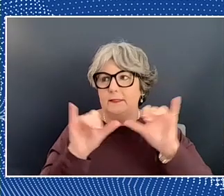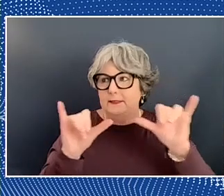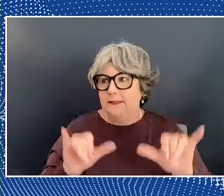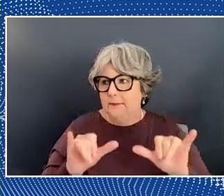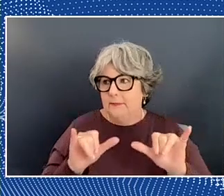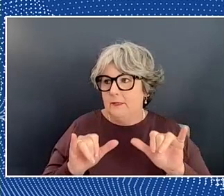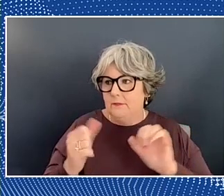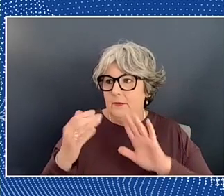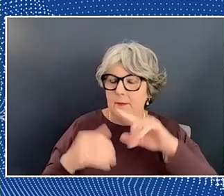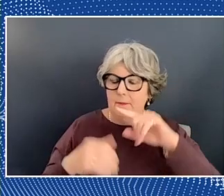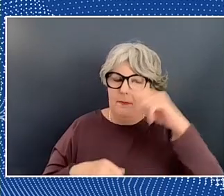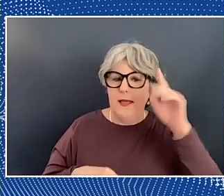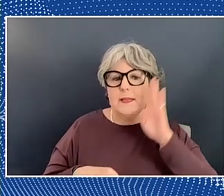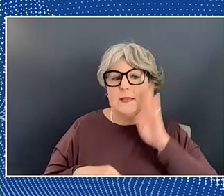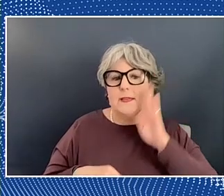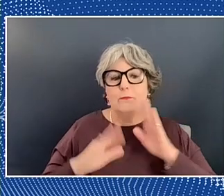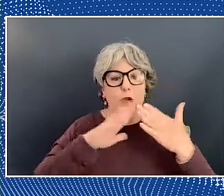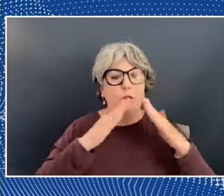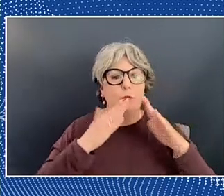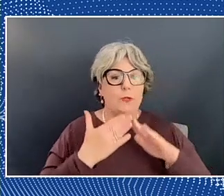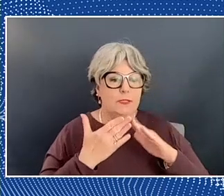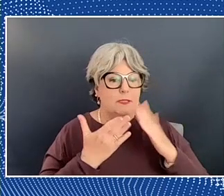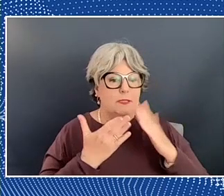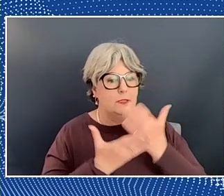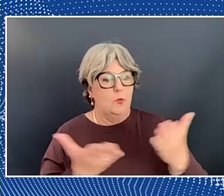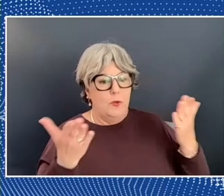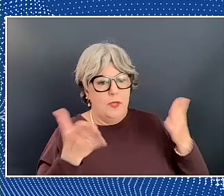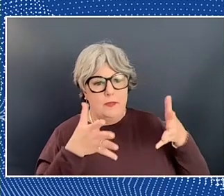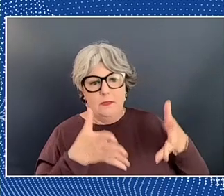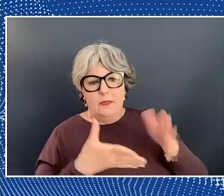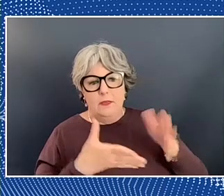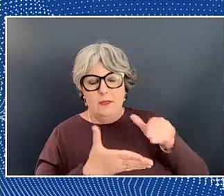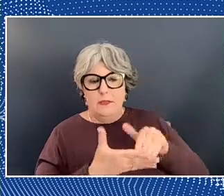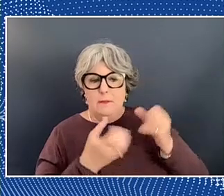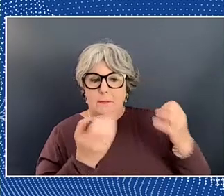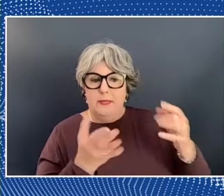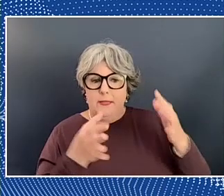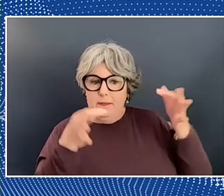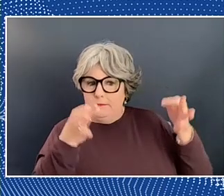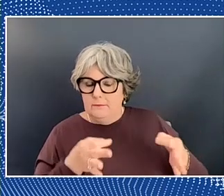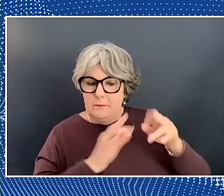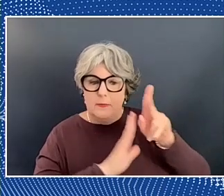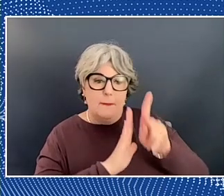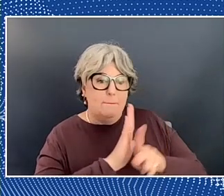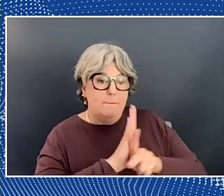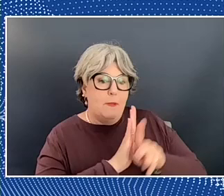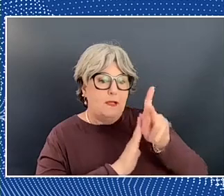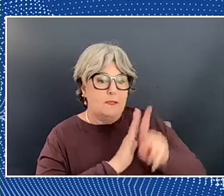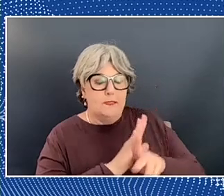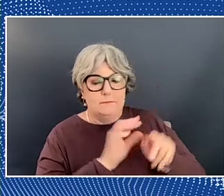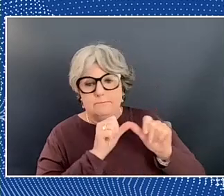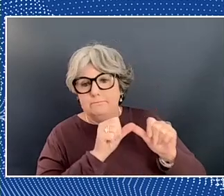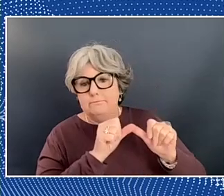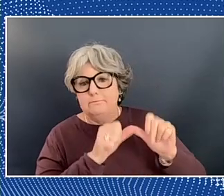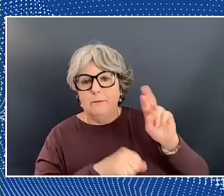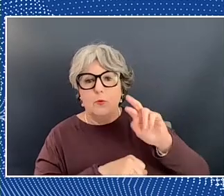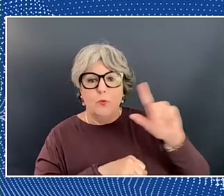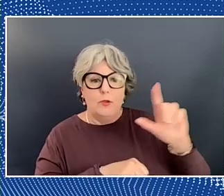communities. And we have remained at the center of many of these exclusionary policies that have perpetuated the racial wealth gap, making it increasingly